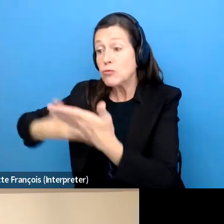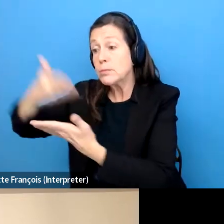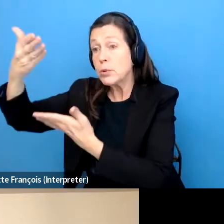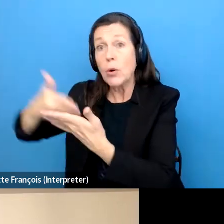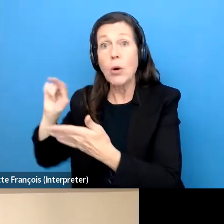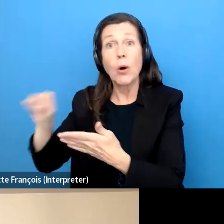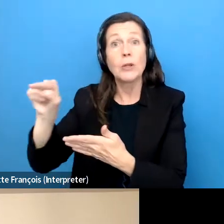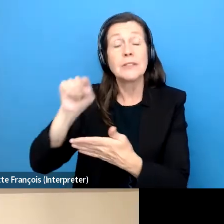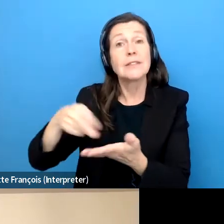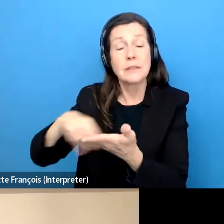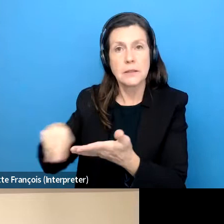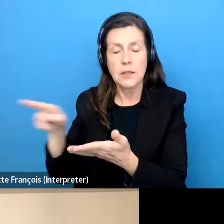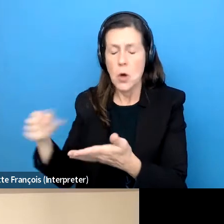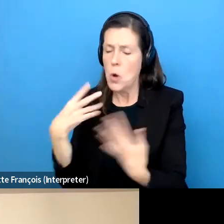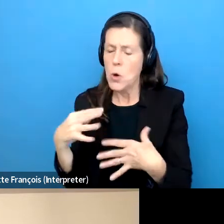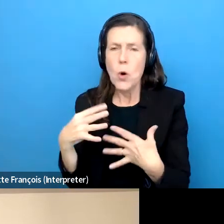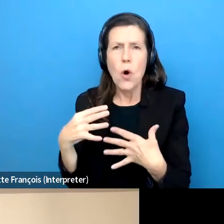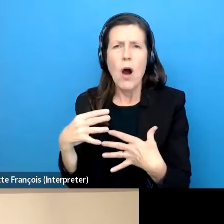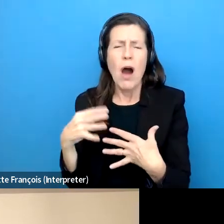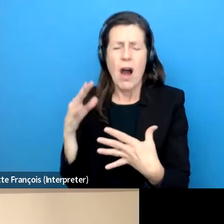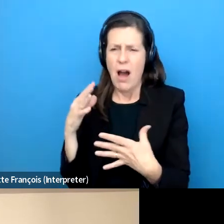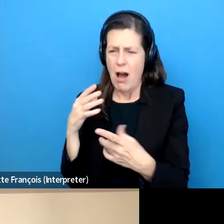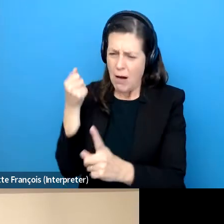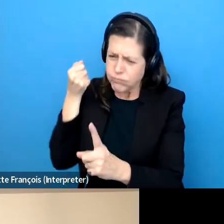that the abuse of a position of vulnerability